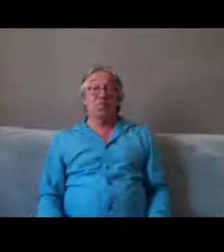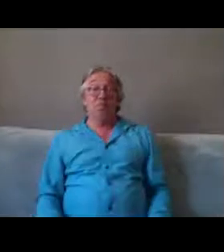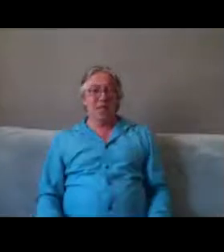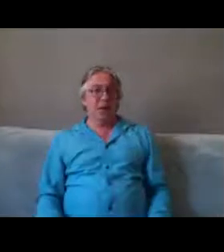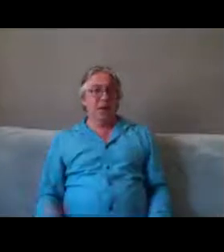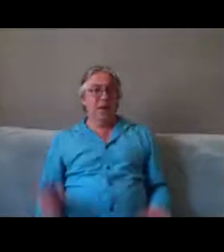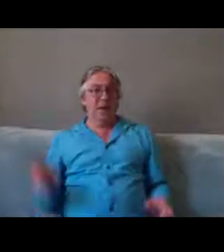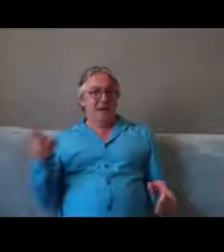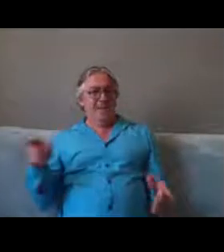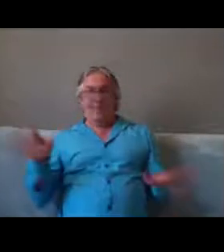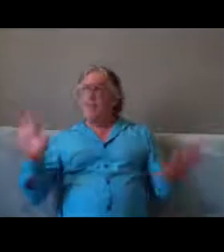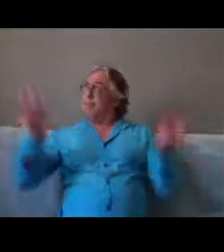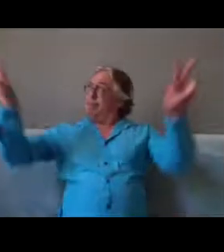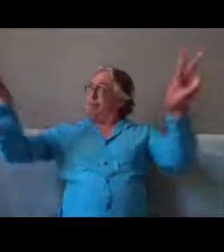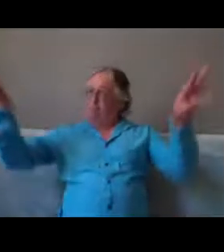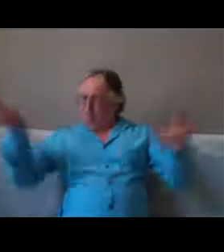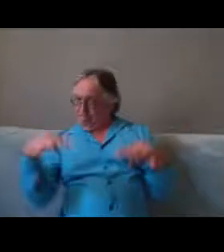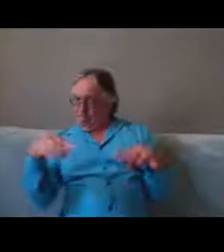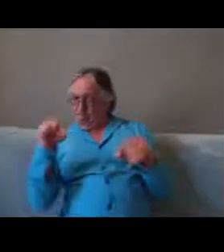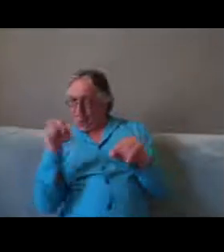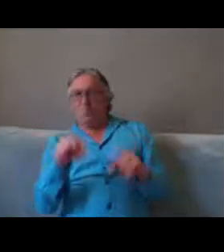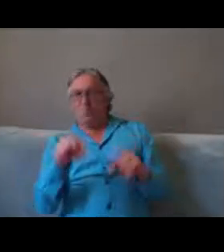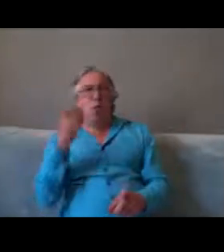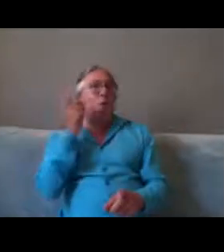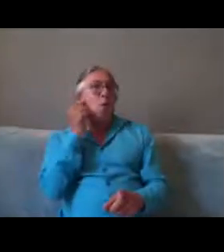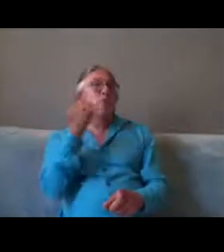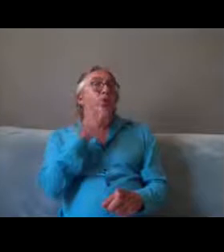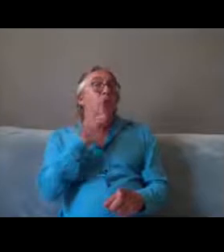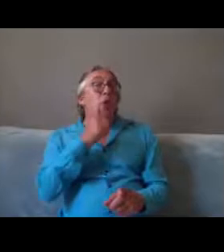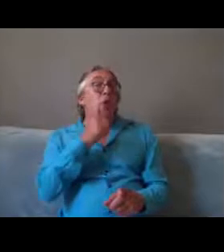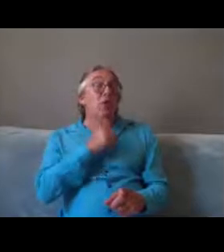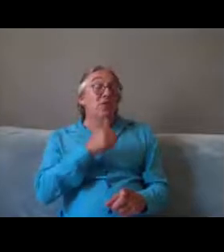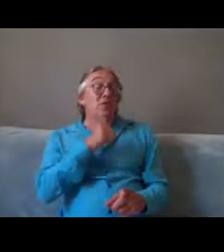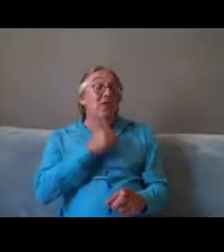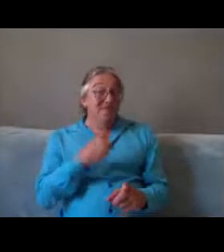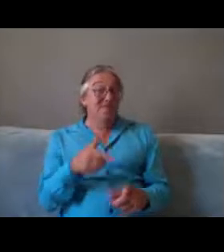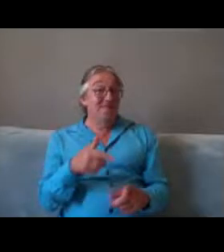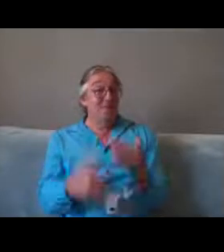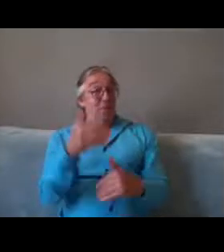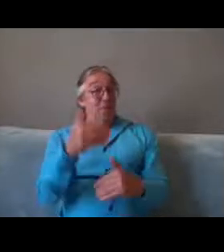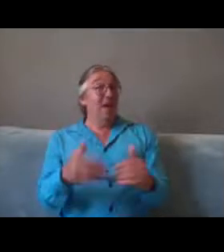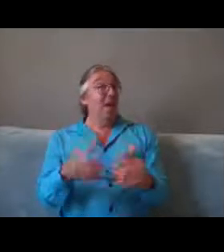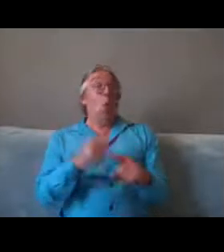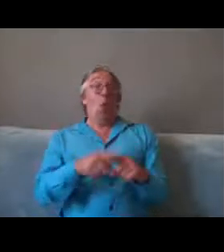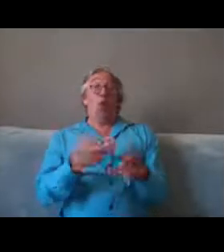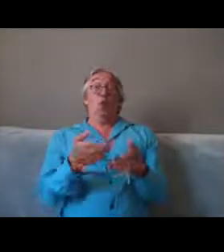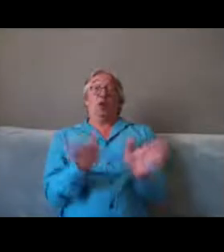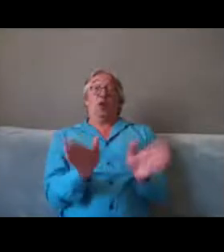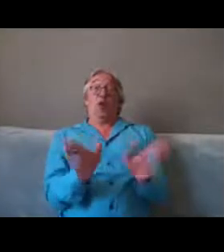We can see that more than 30... Sorry, Windows is pixeling a little bit,